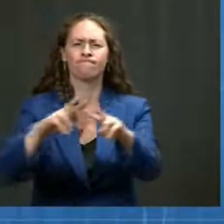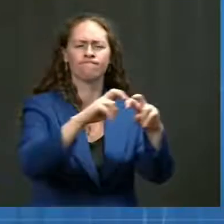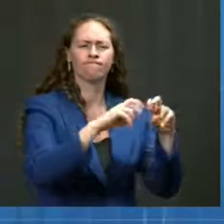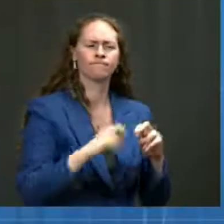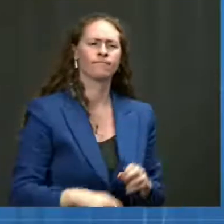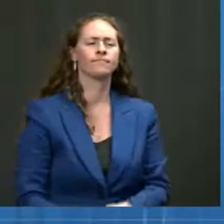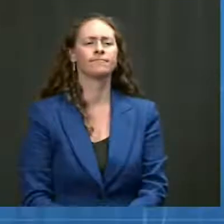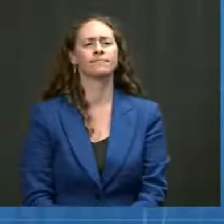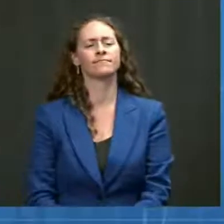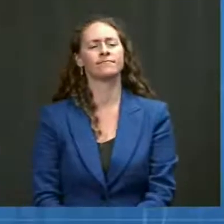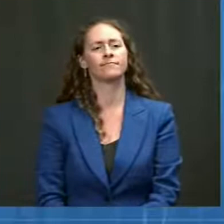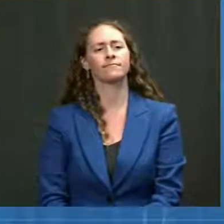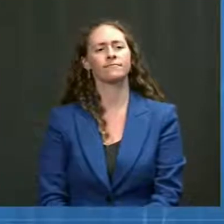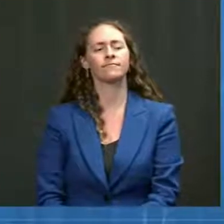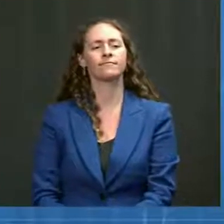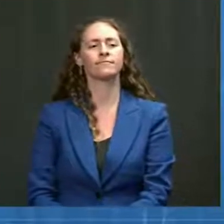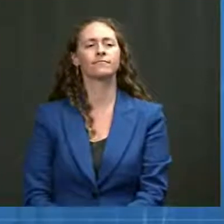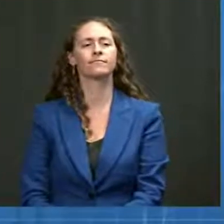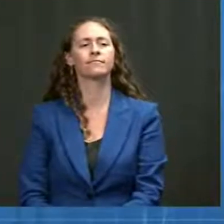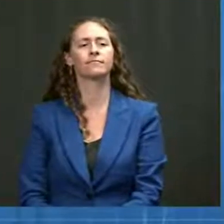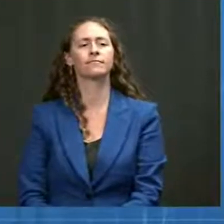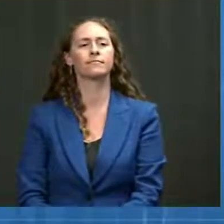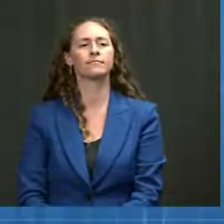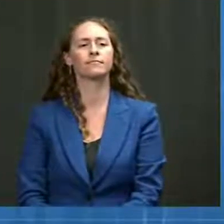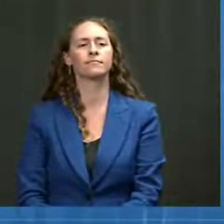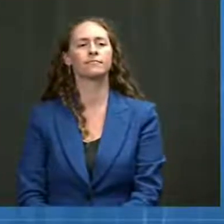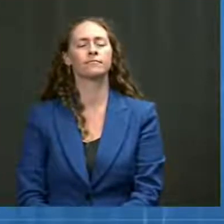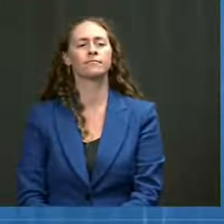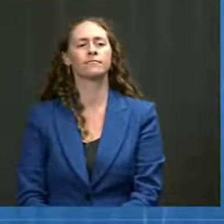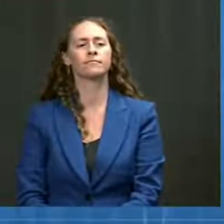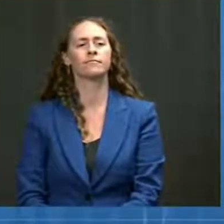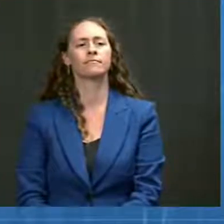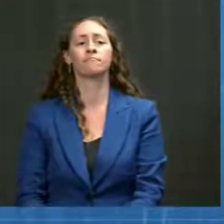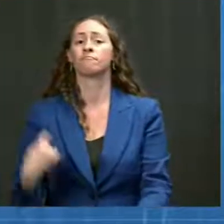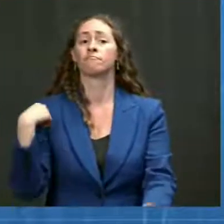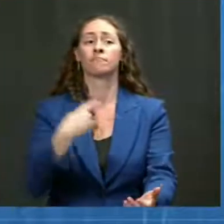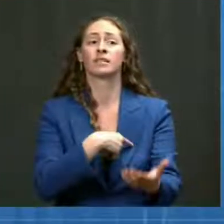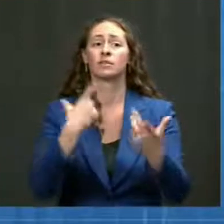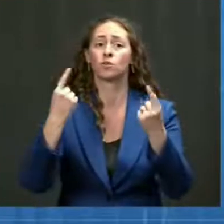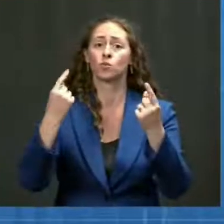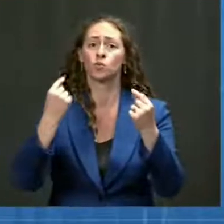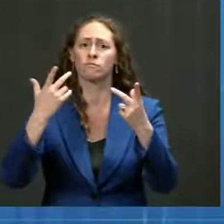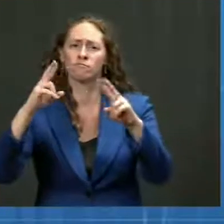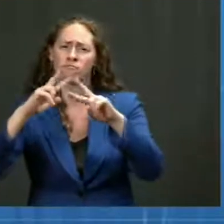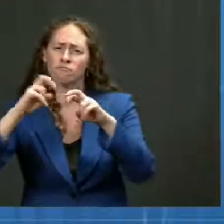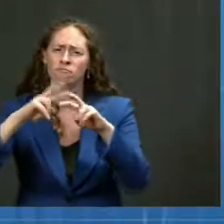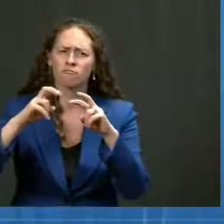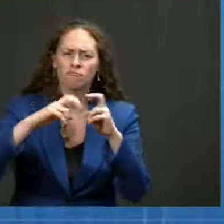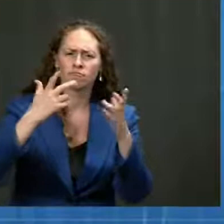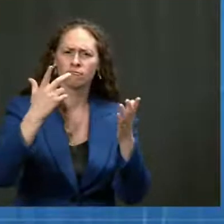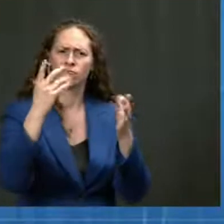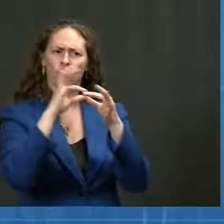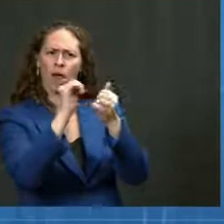WEEKLY REPORTS FOR MORE THAN 14,900 FACILITIES.